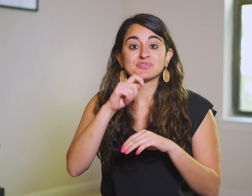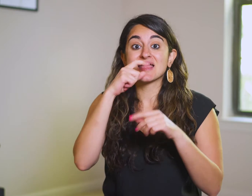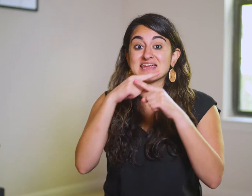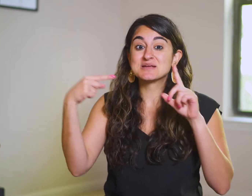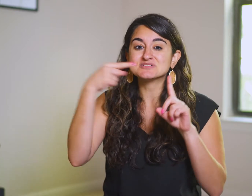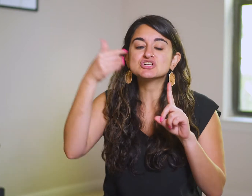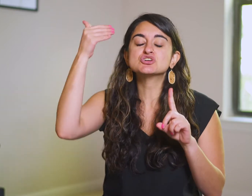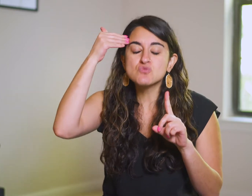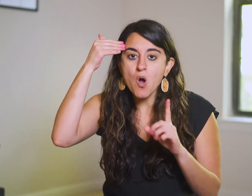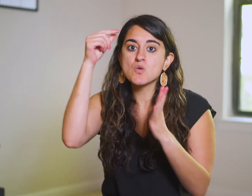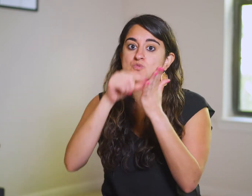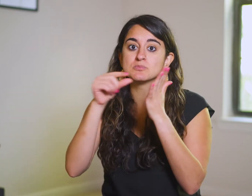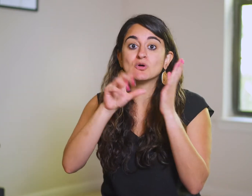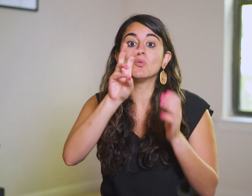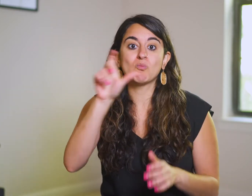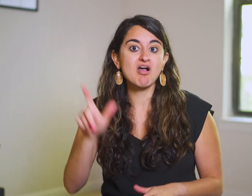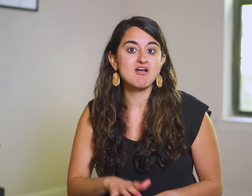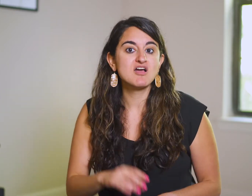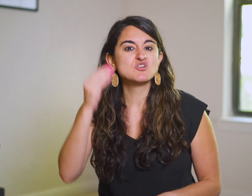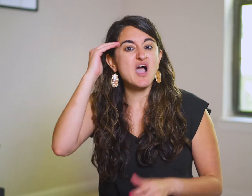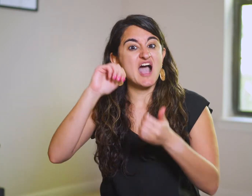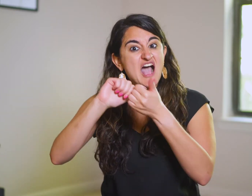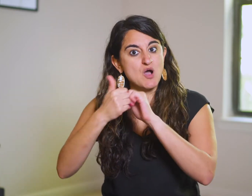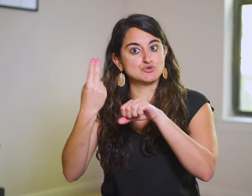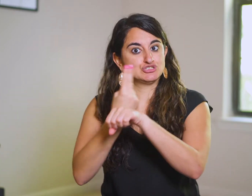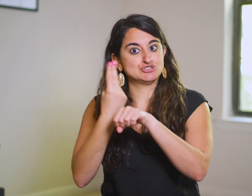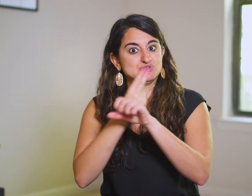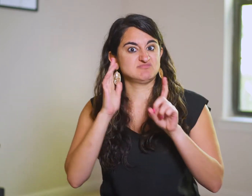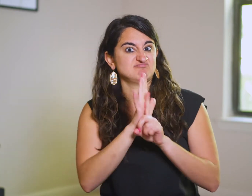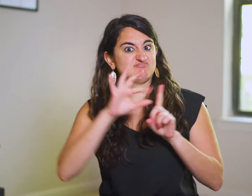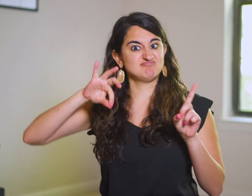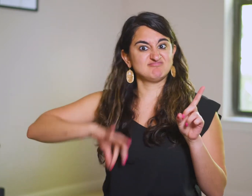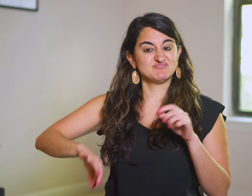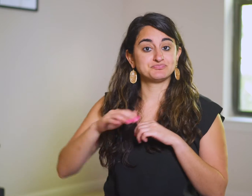The enemy knows scripture and knows how to use it to his advantage.